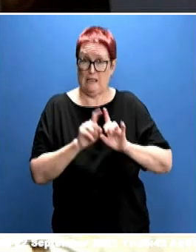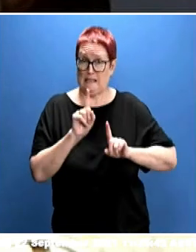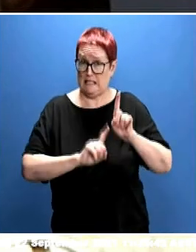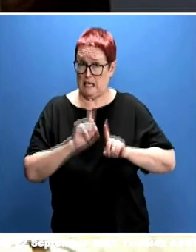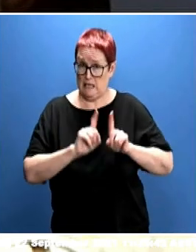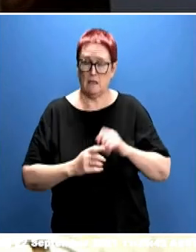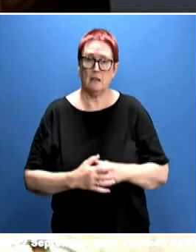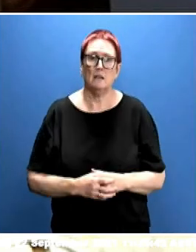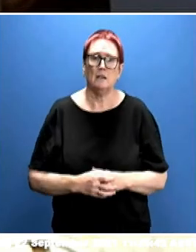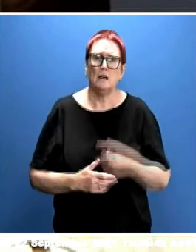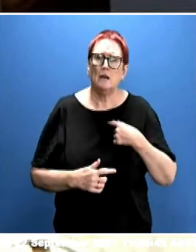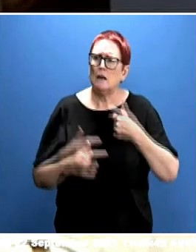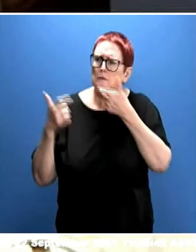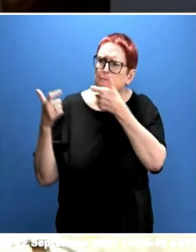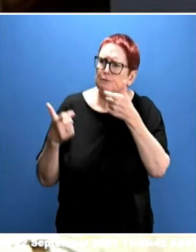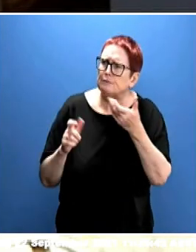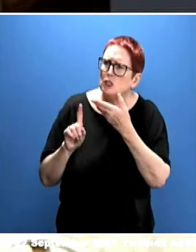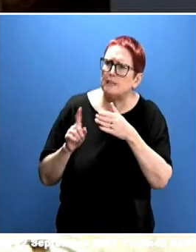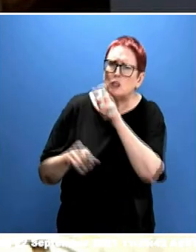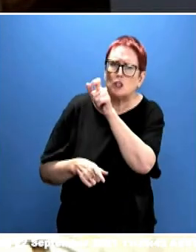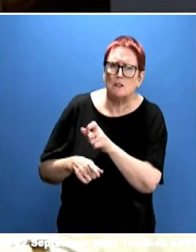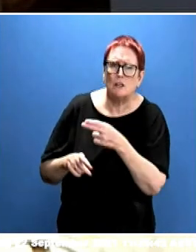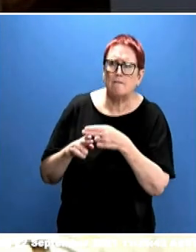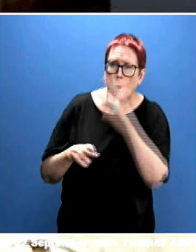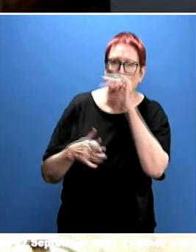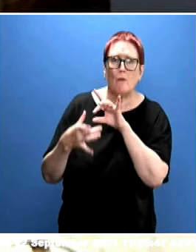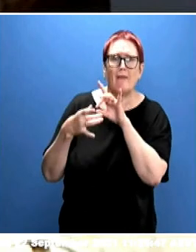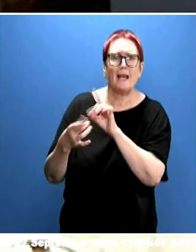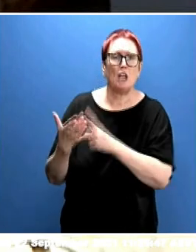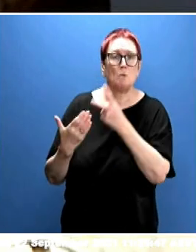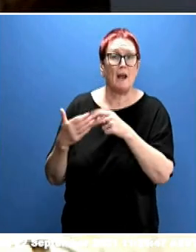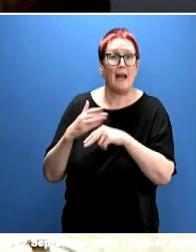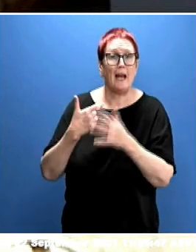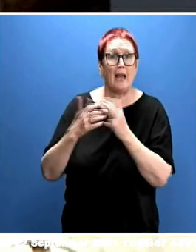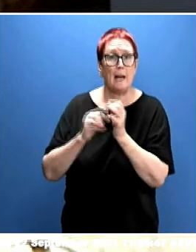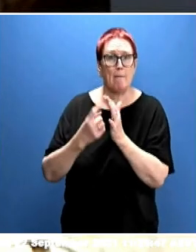I'm also the Supervising Diversion Officer for the Youth Engagement Program in the Kimberley region.